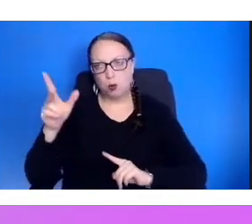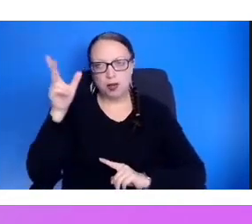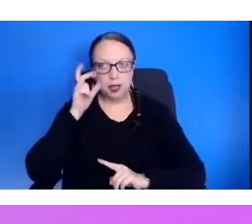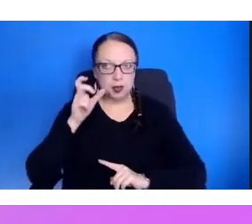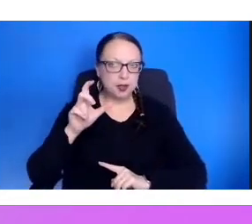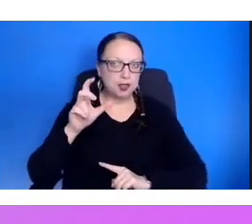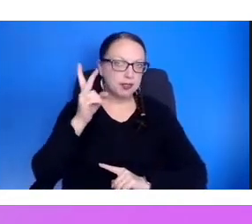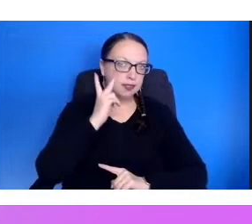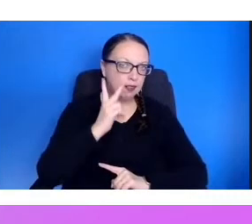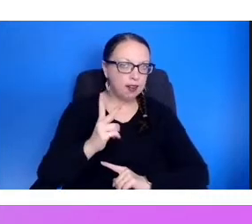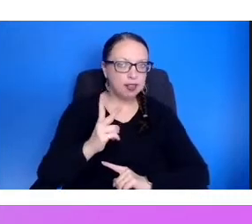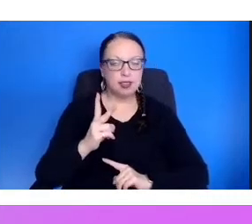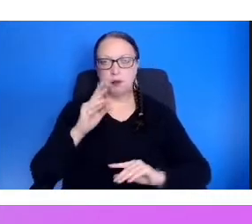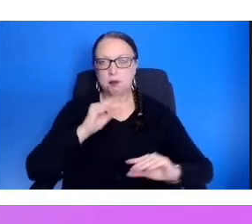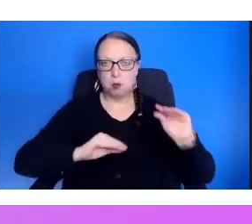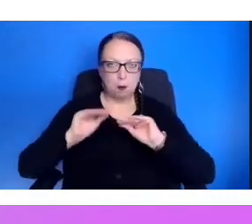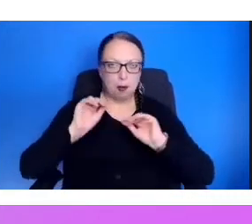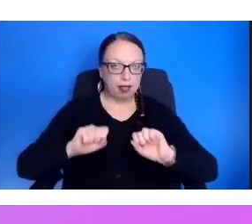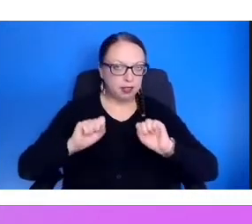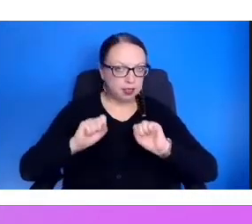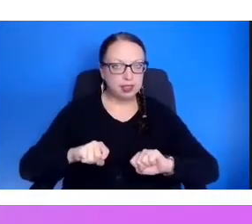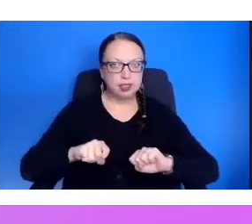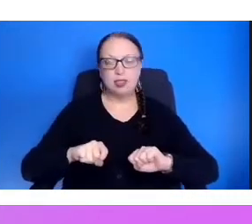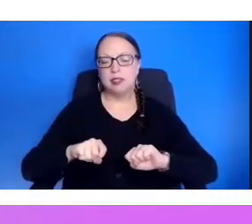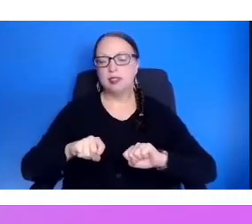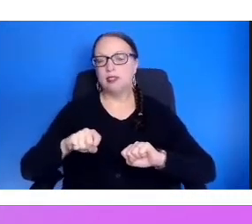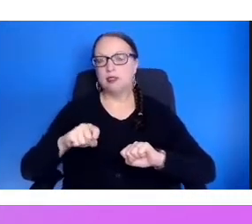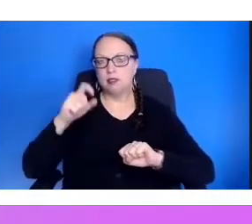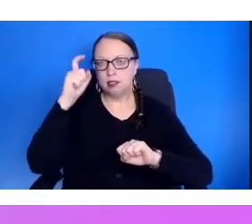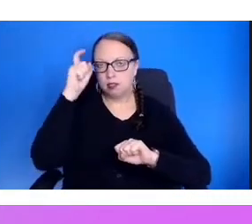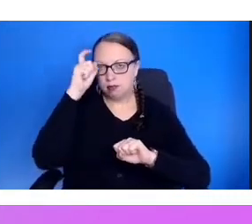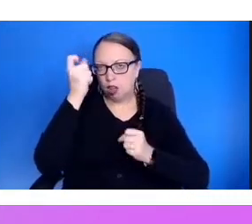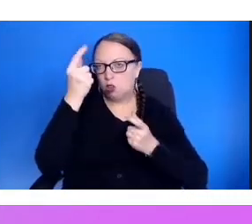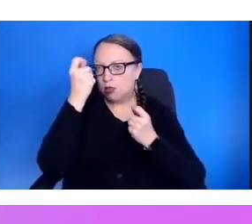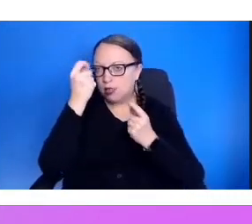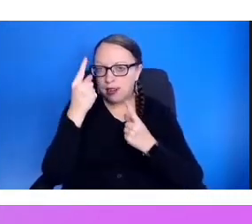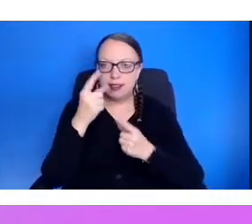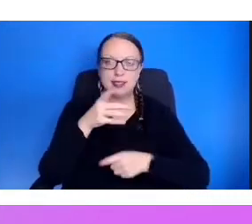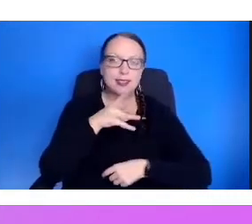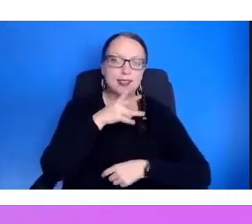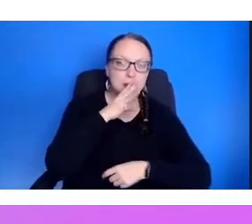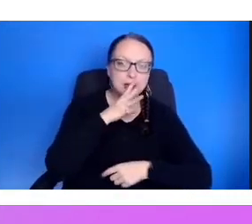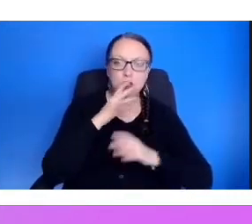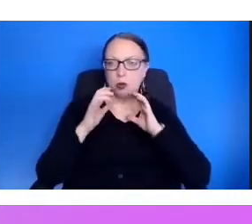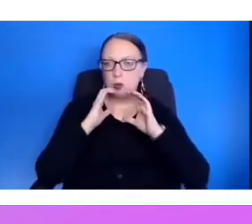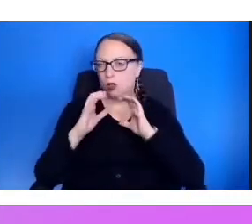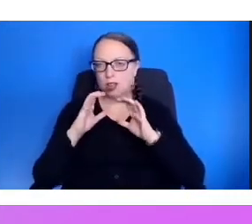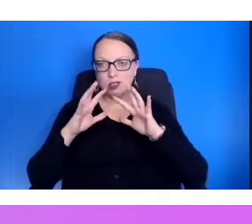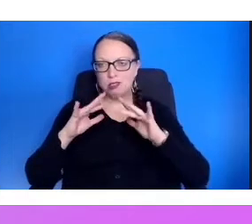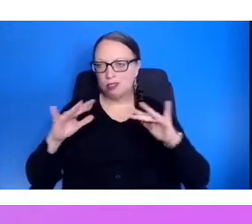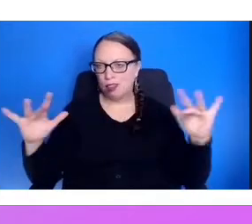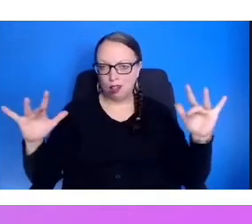mobility, dexterity, cognition, speech, communication, etcetera that gives them their experience.